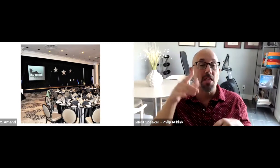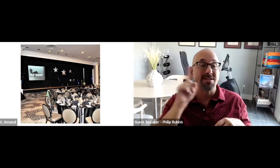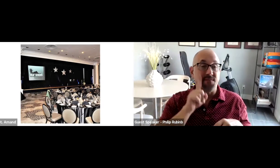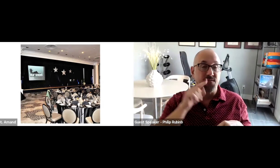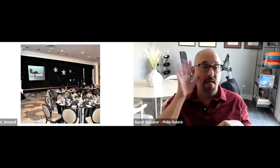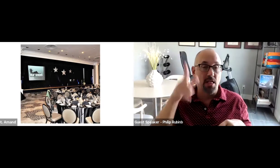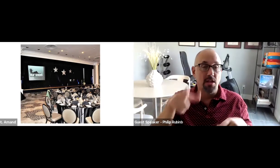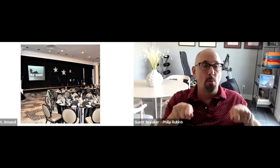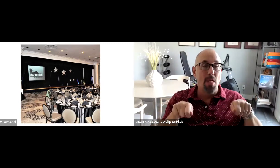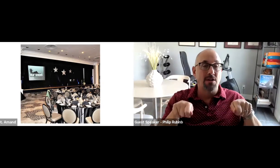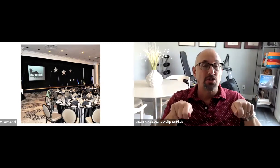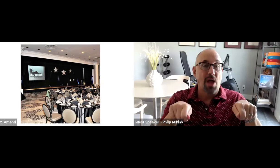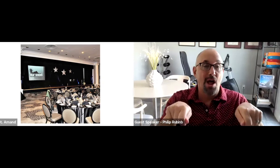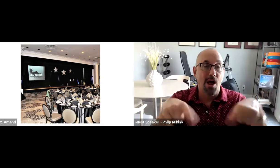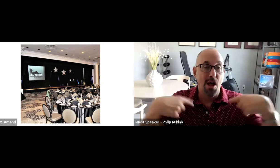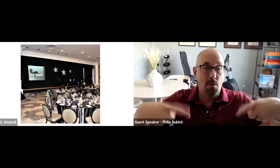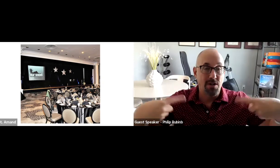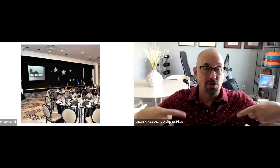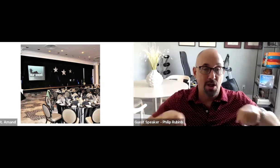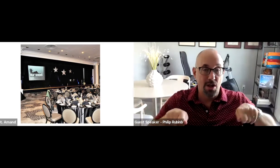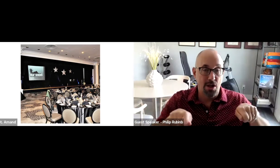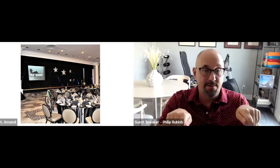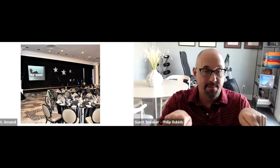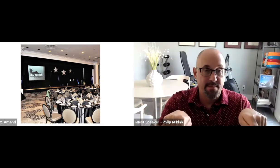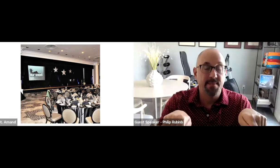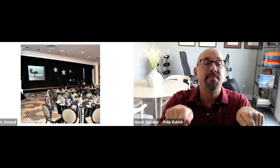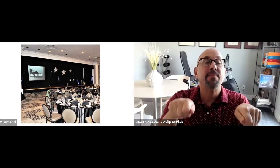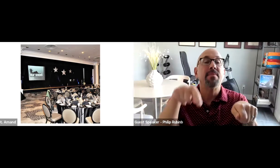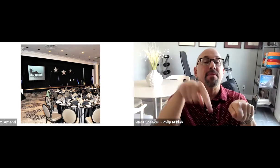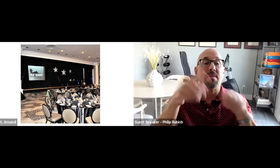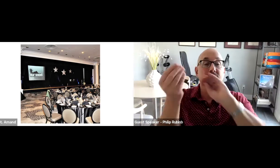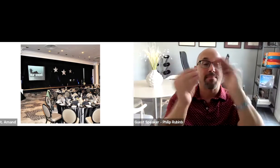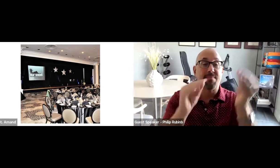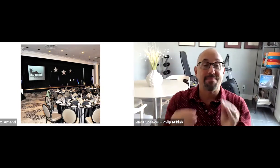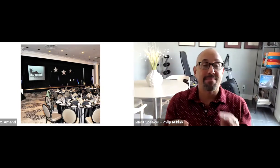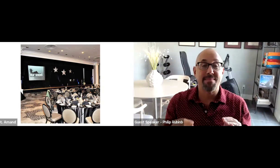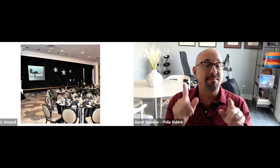on his hands and arms and his torso, and his Deaf father was in a wheelchair,